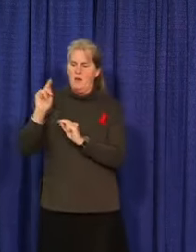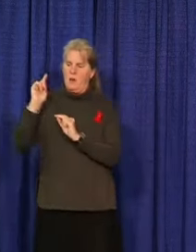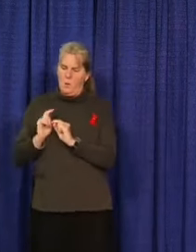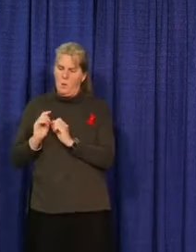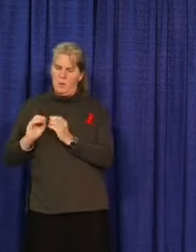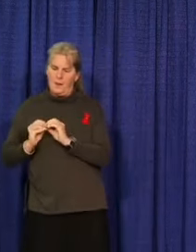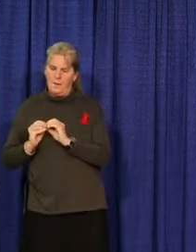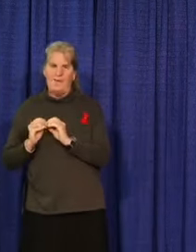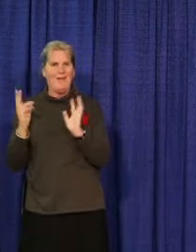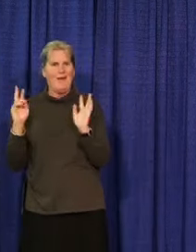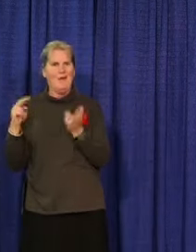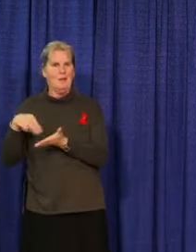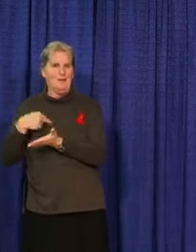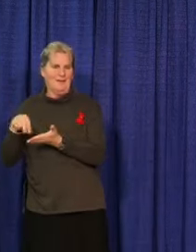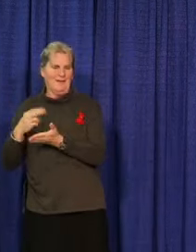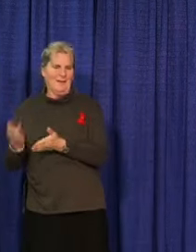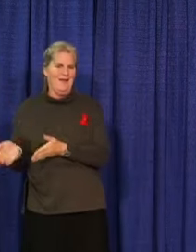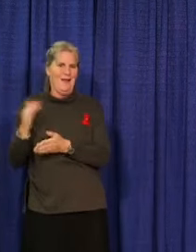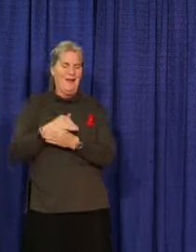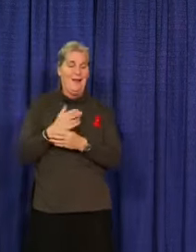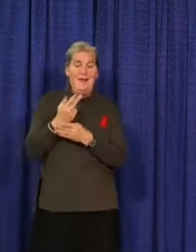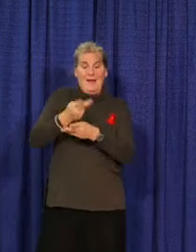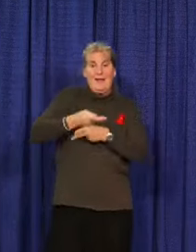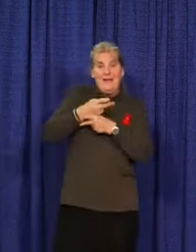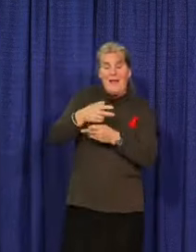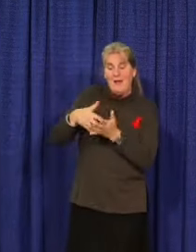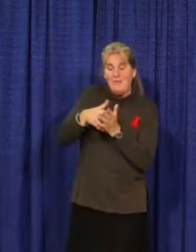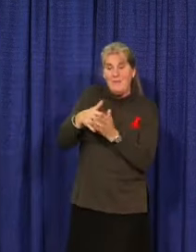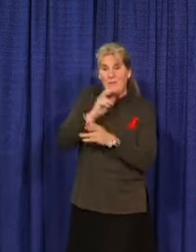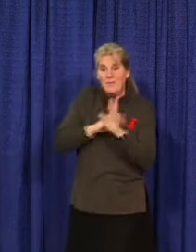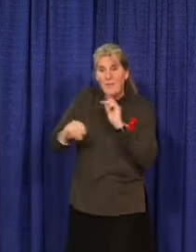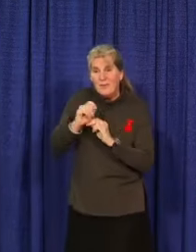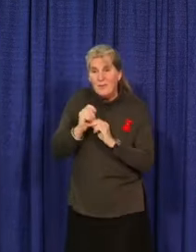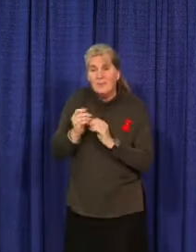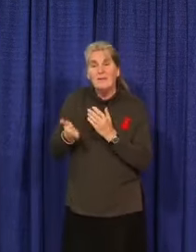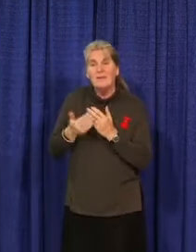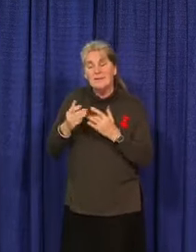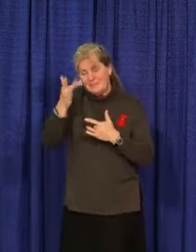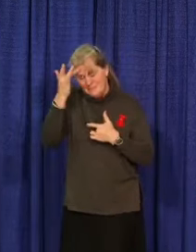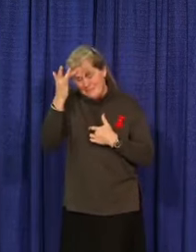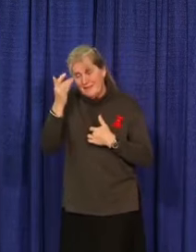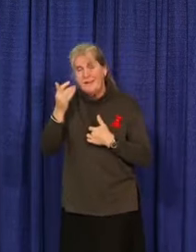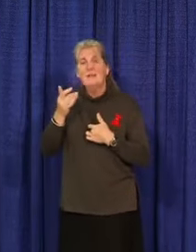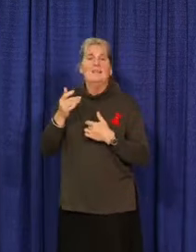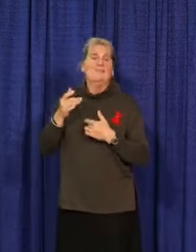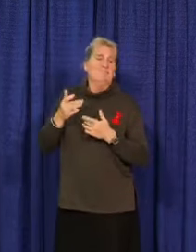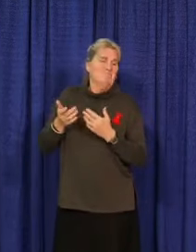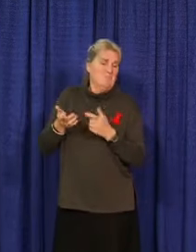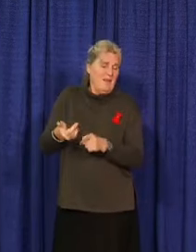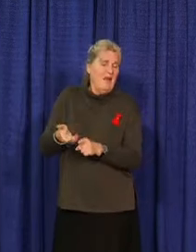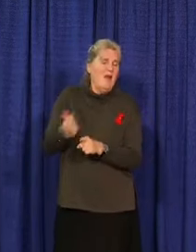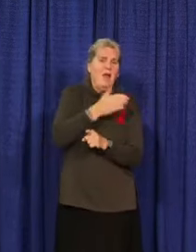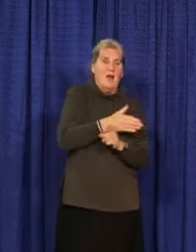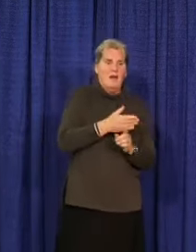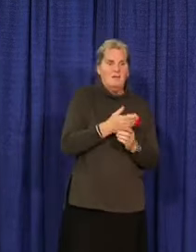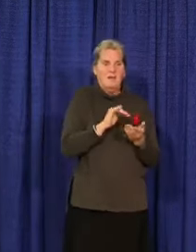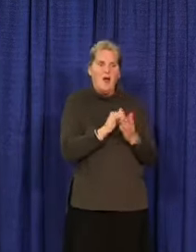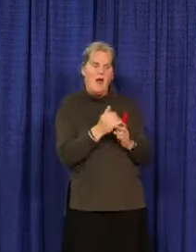rate low, the dance, protecting the most vulnerable, while minimizing the unintended health and social consequences of